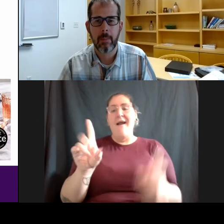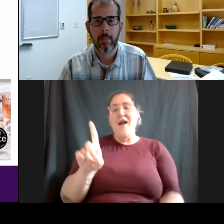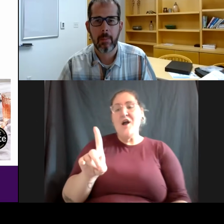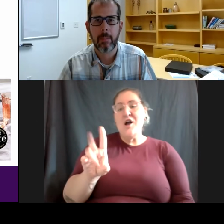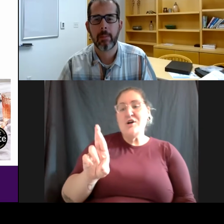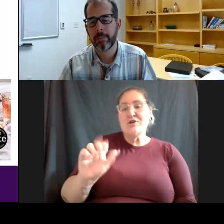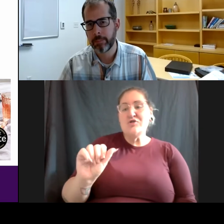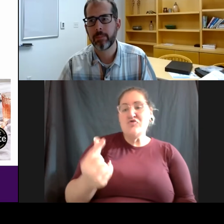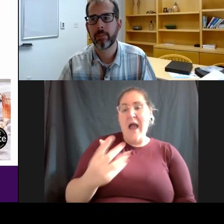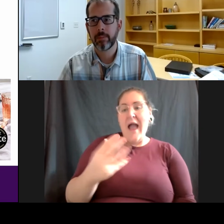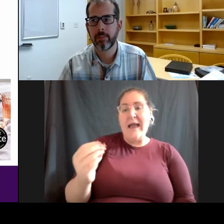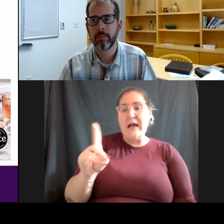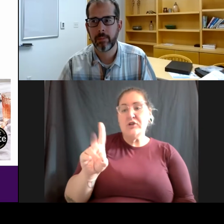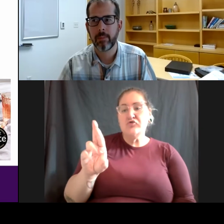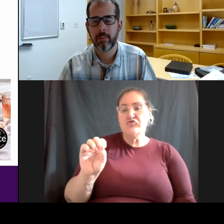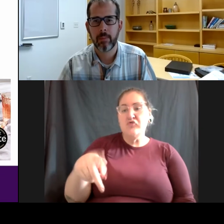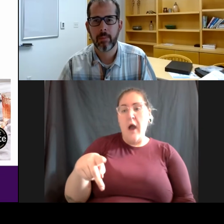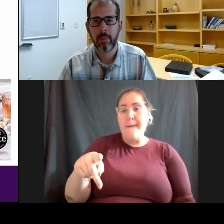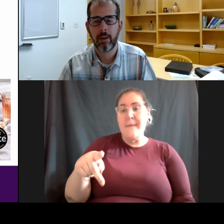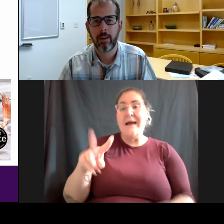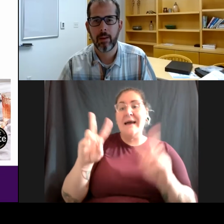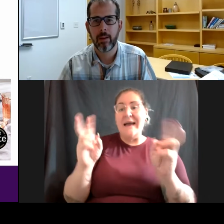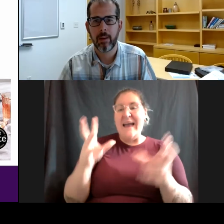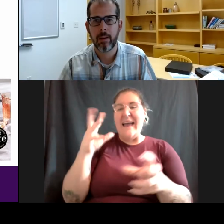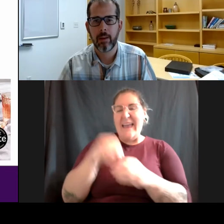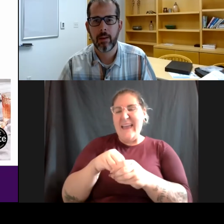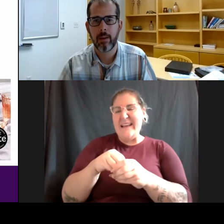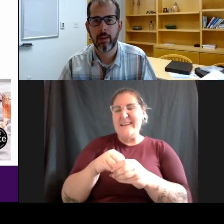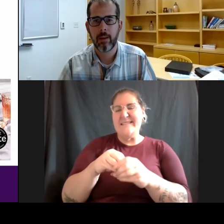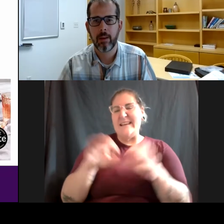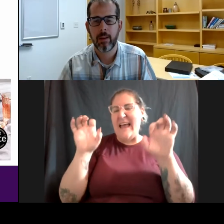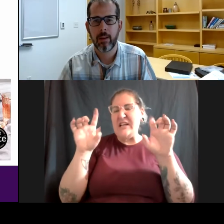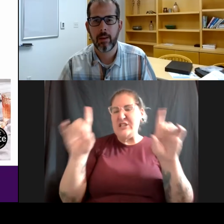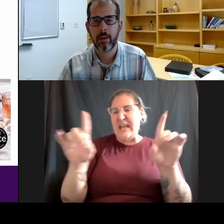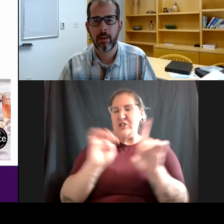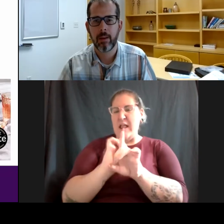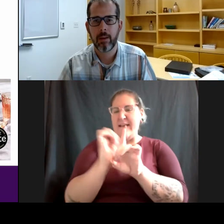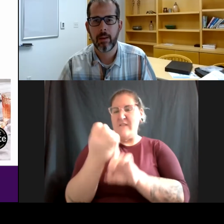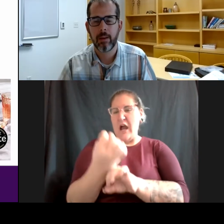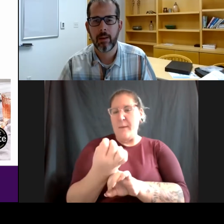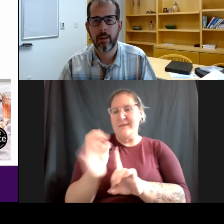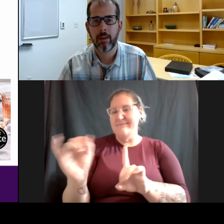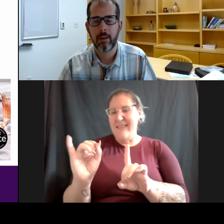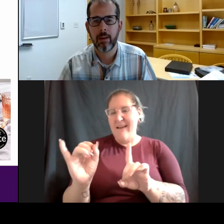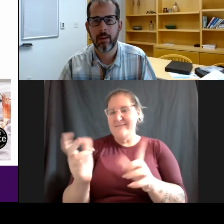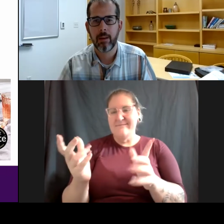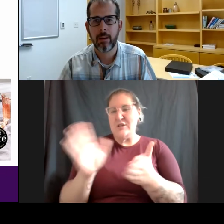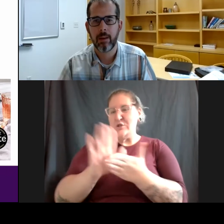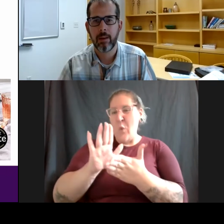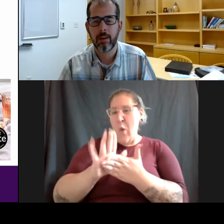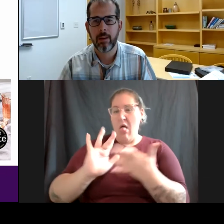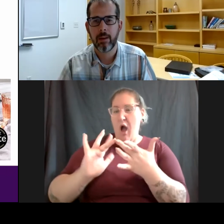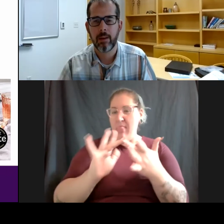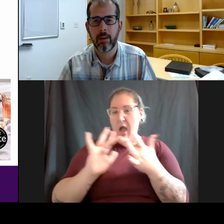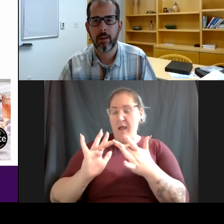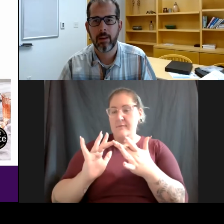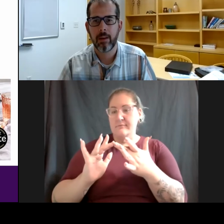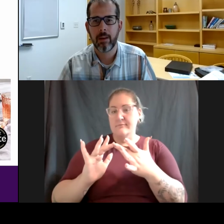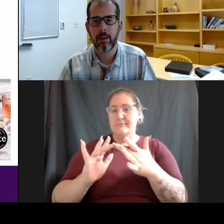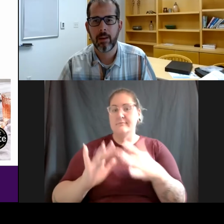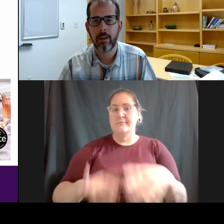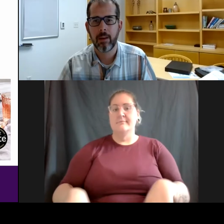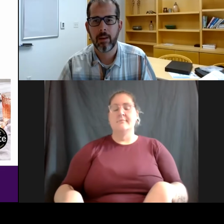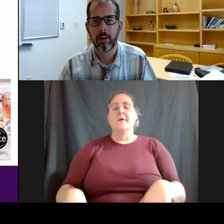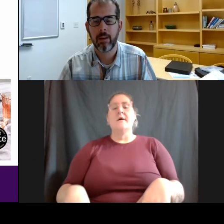environment, potentially. I think, you probably need to, this is a tricky one I do understand, you